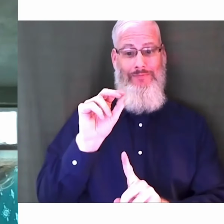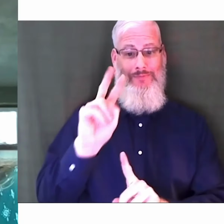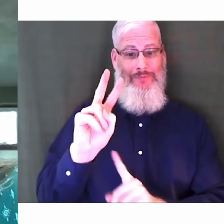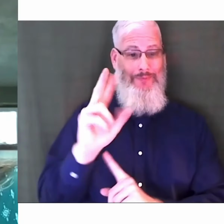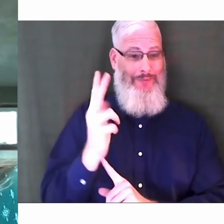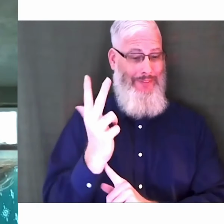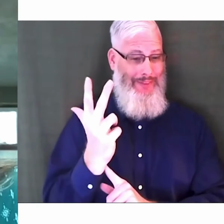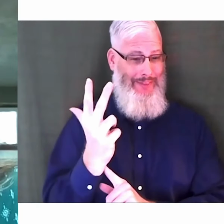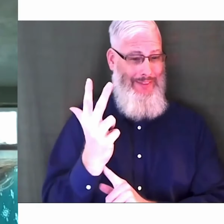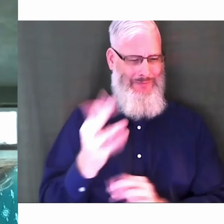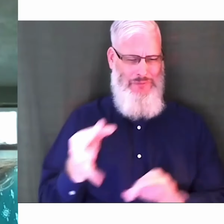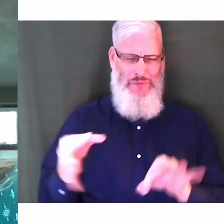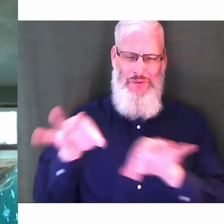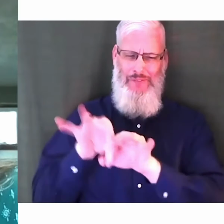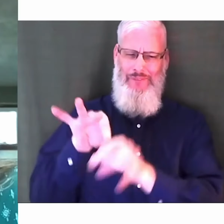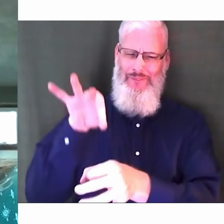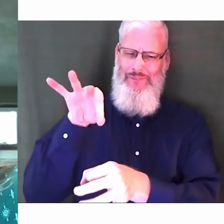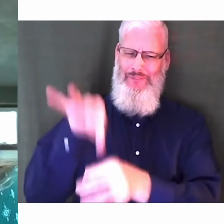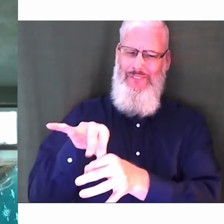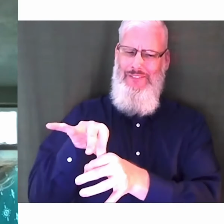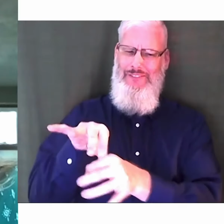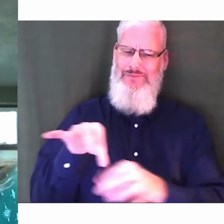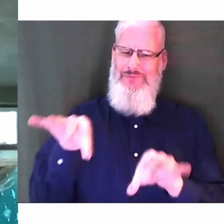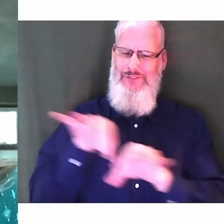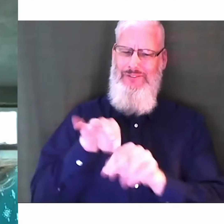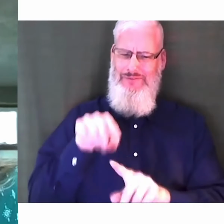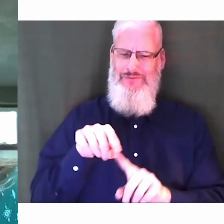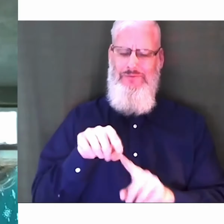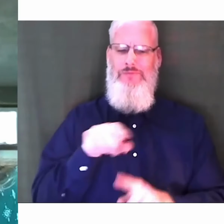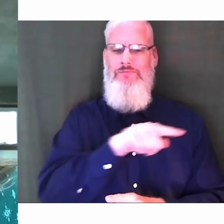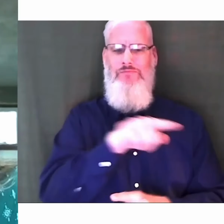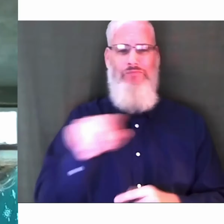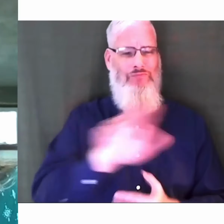either early voting or voting at your polling place on election day.